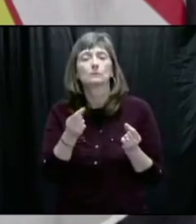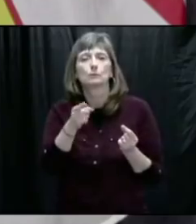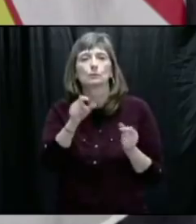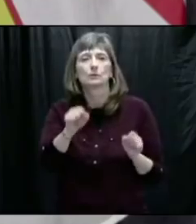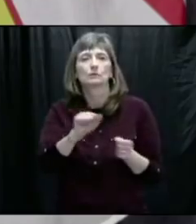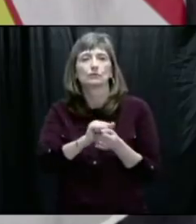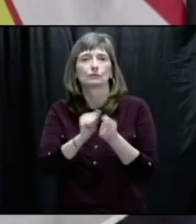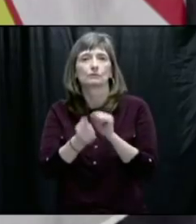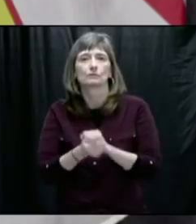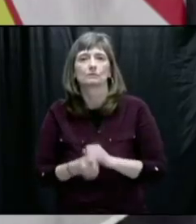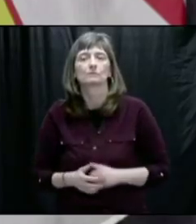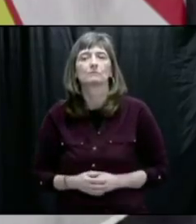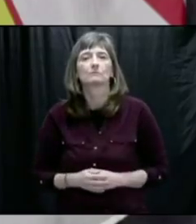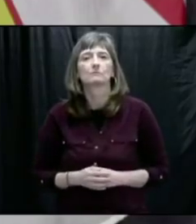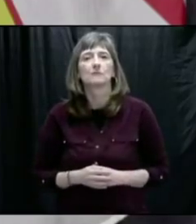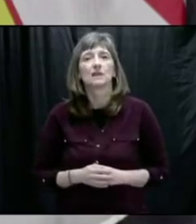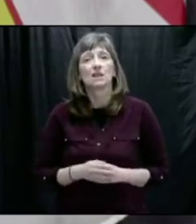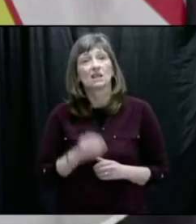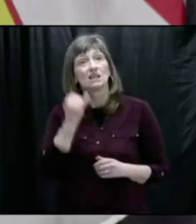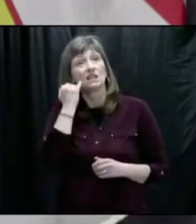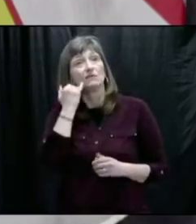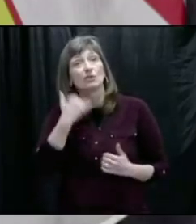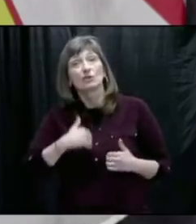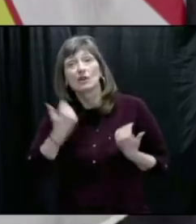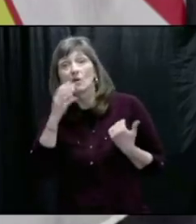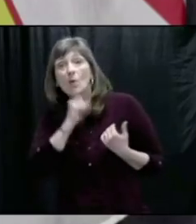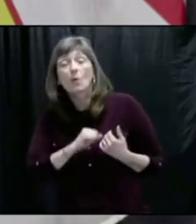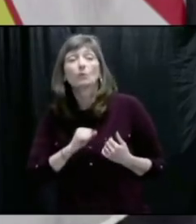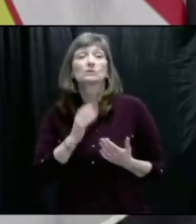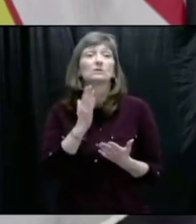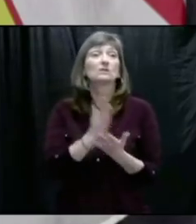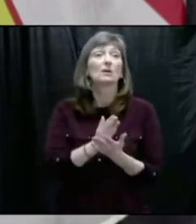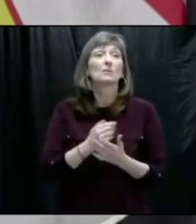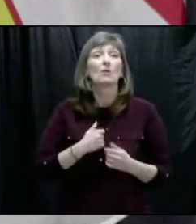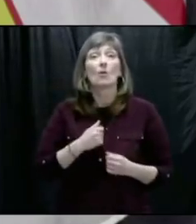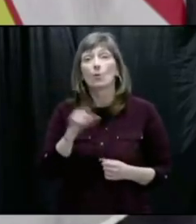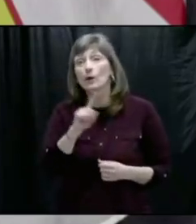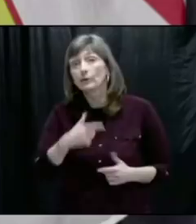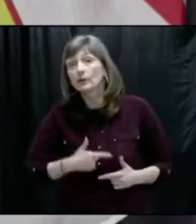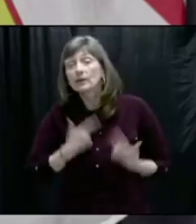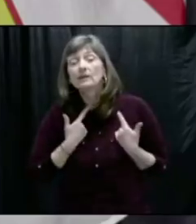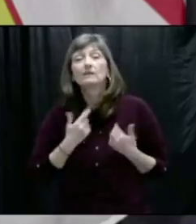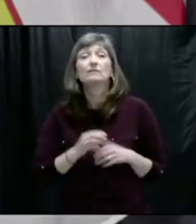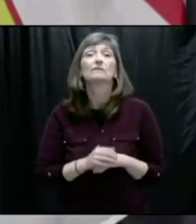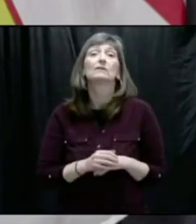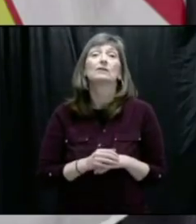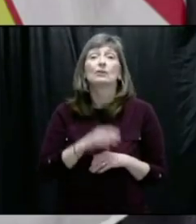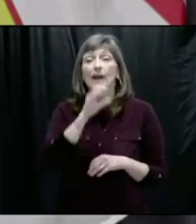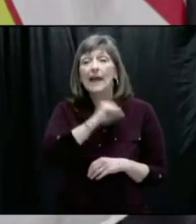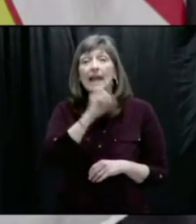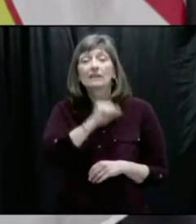IT HAS NO BOUNDARIES AND AGE